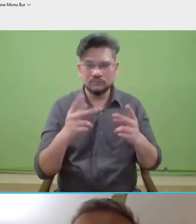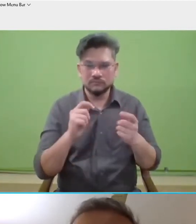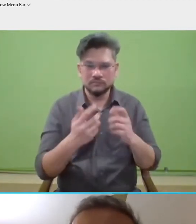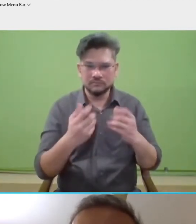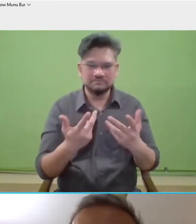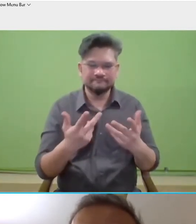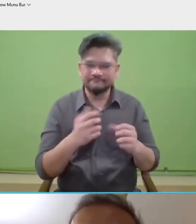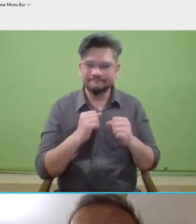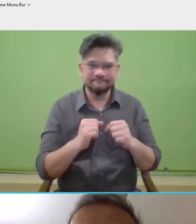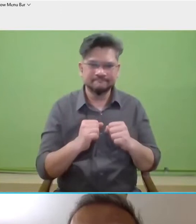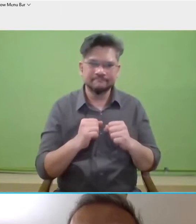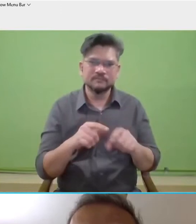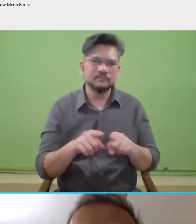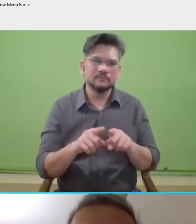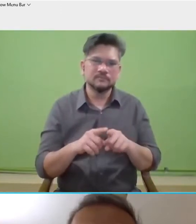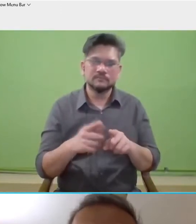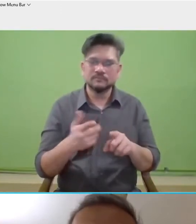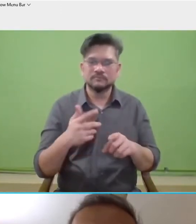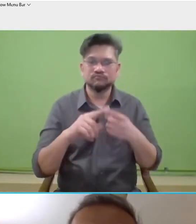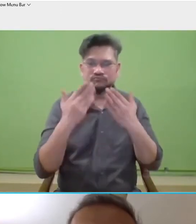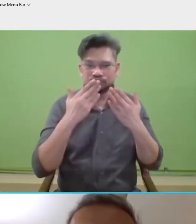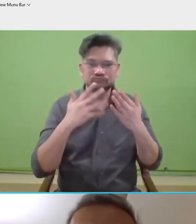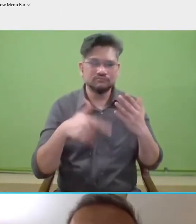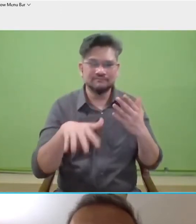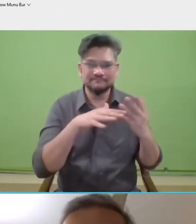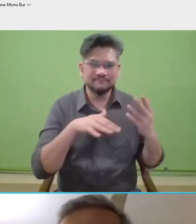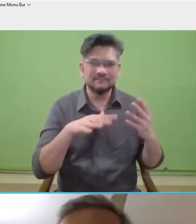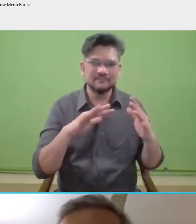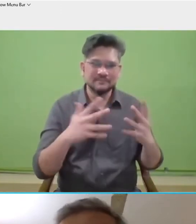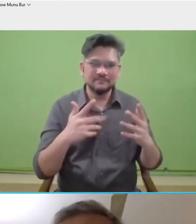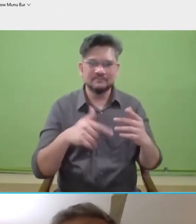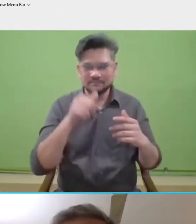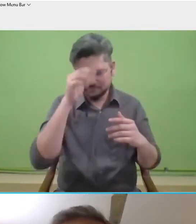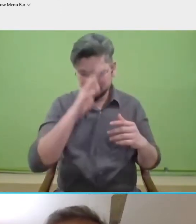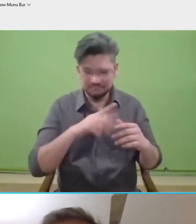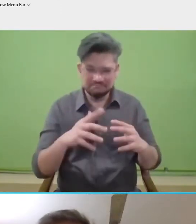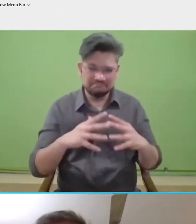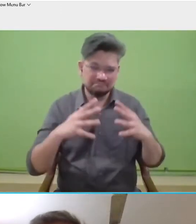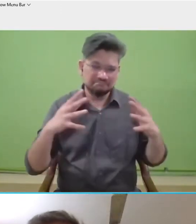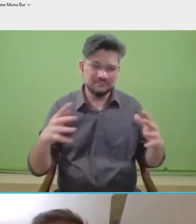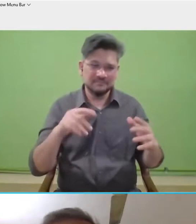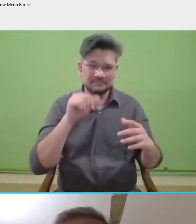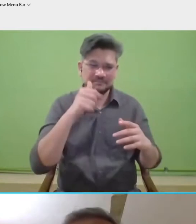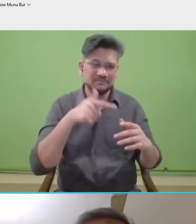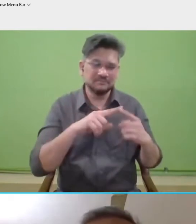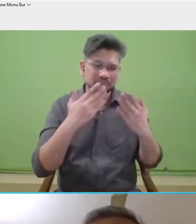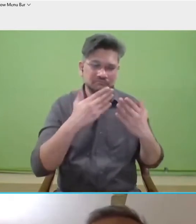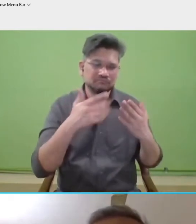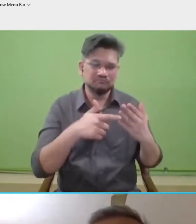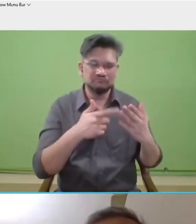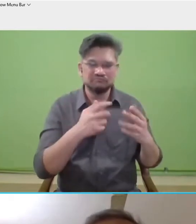this state of education is in a vast country like ours but things are changing mainly because